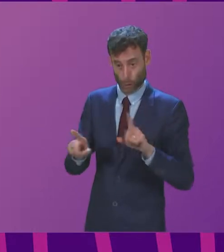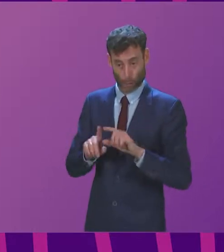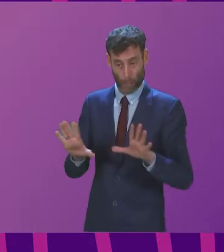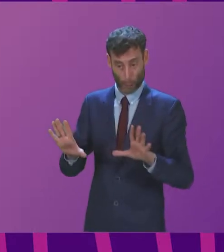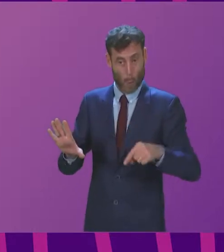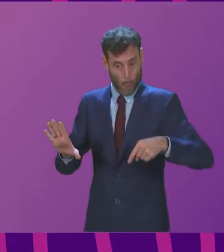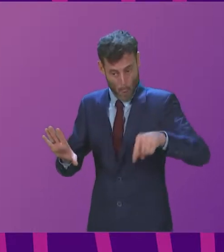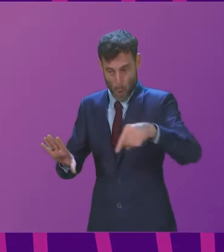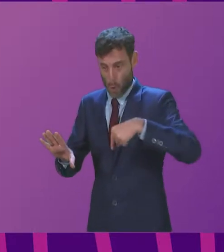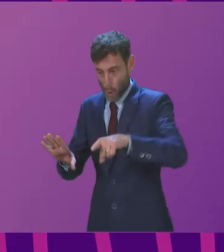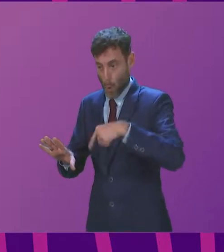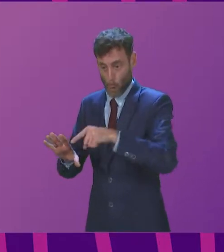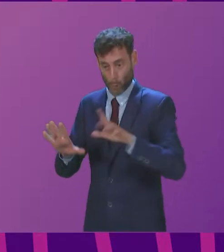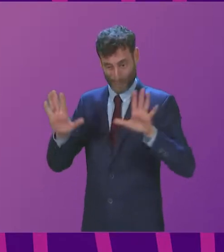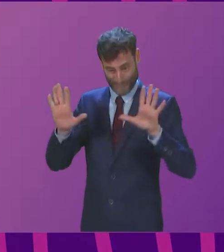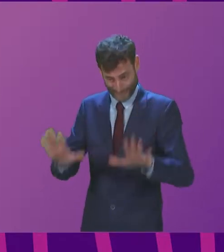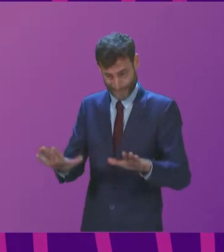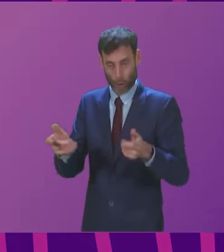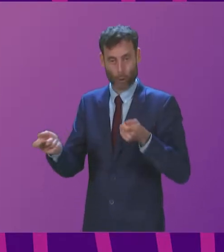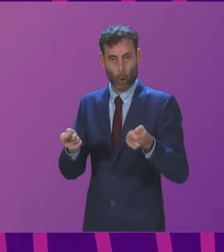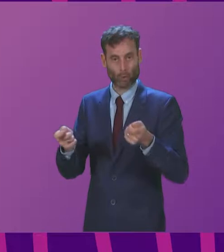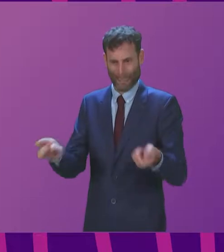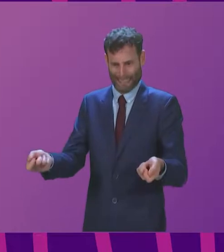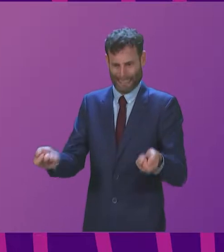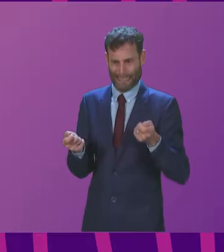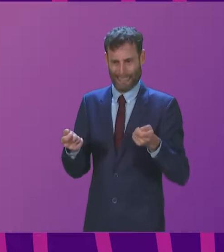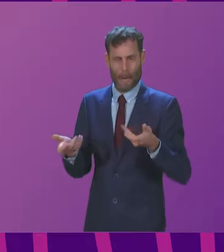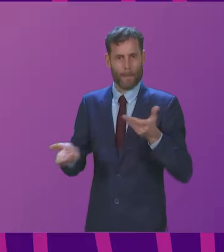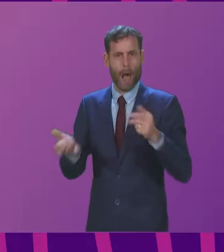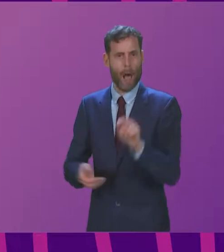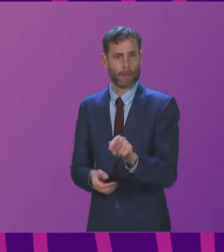on transmission overall. Right now, the combination of things that we are doing